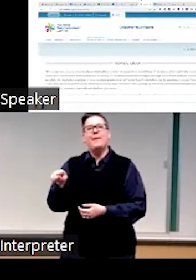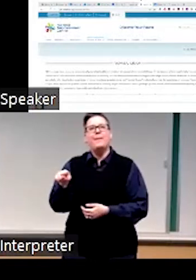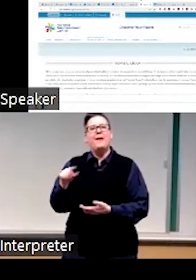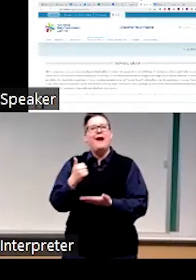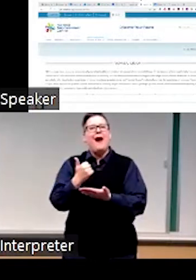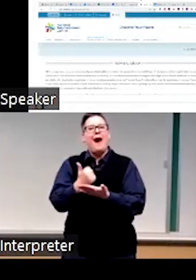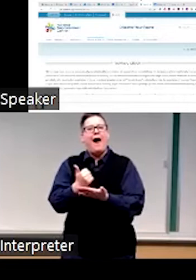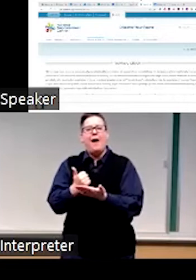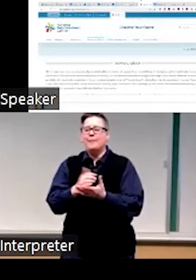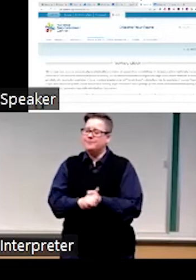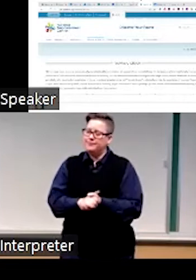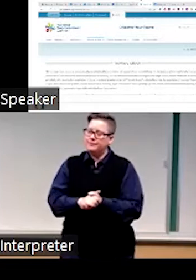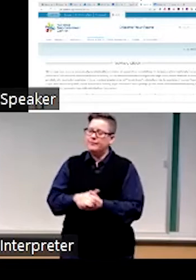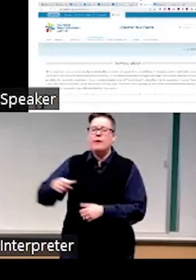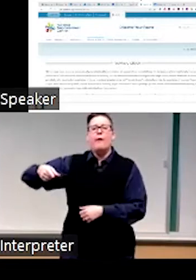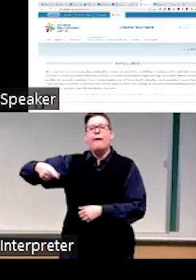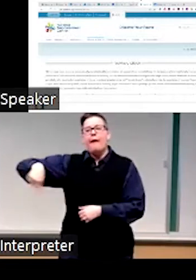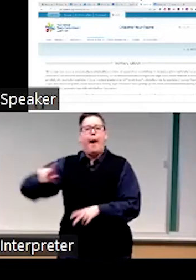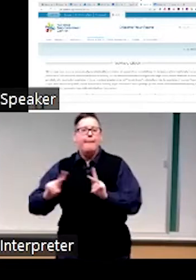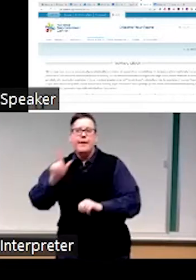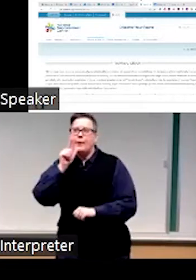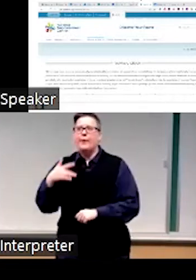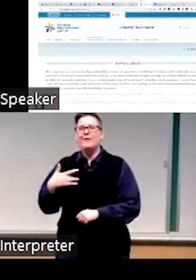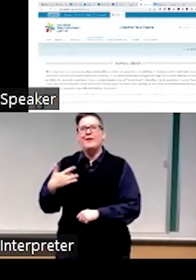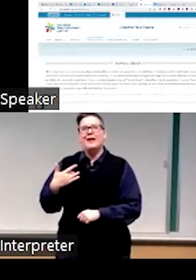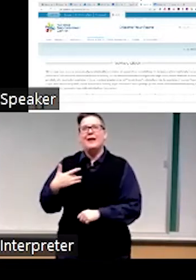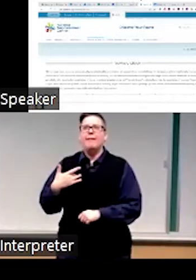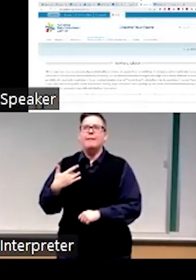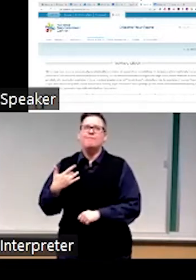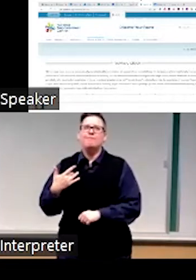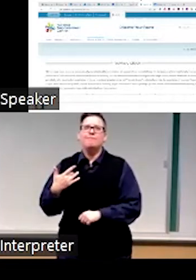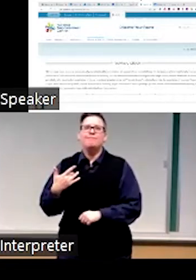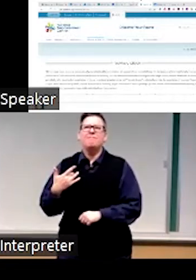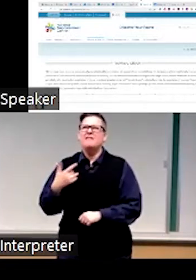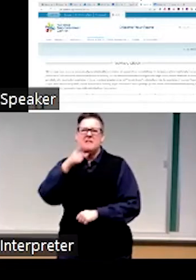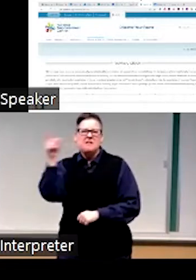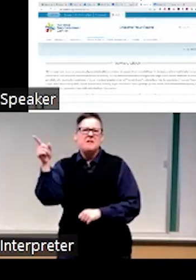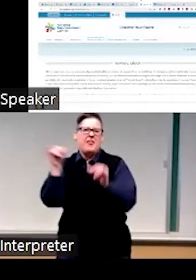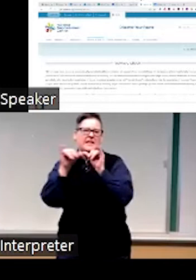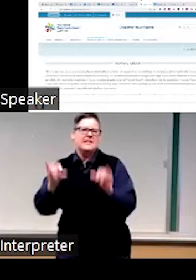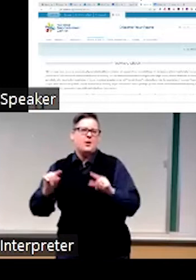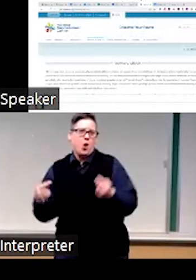to those who particularly those who feel that they've been violated by the system and in that